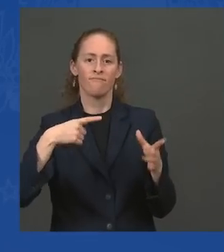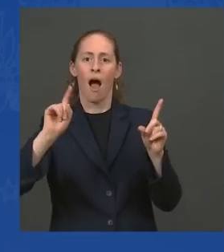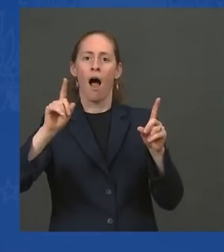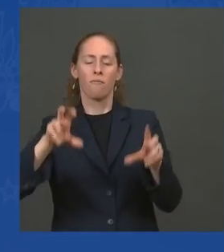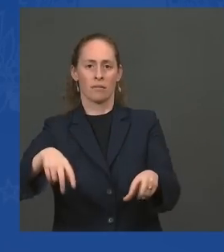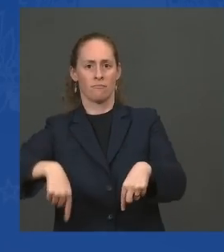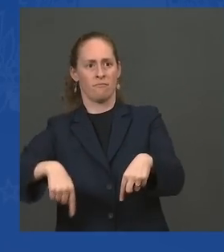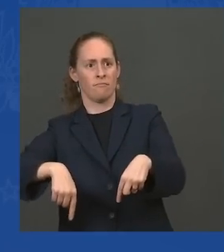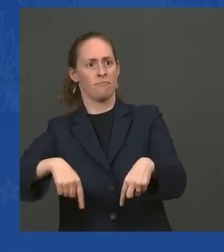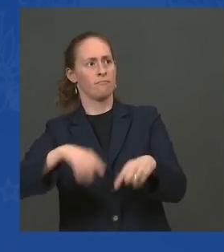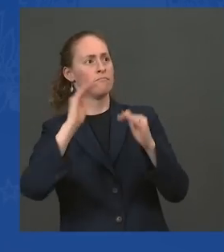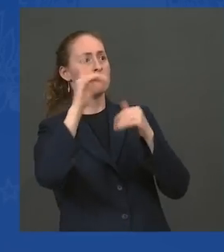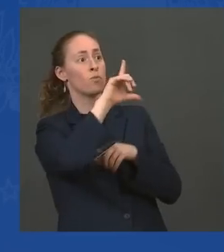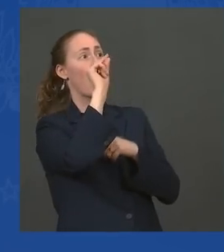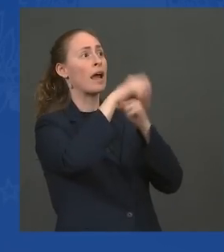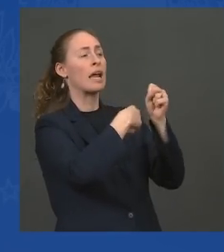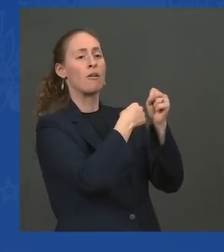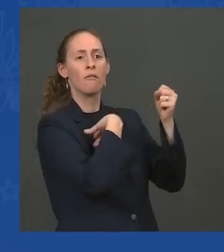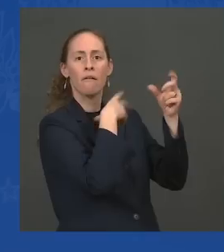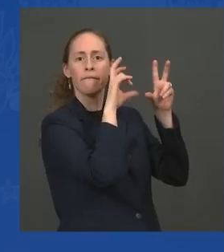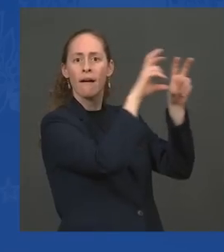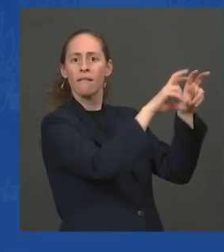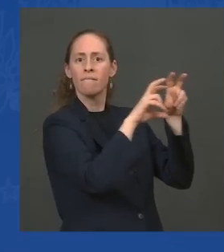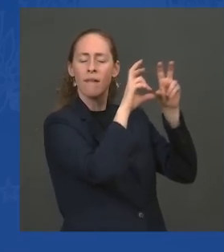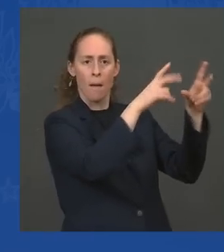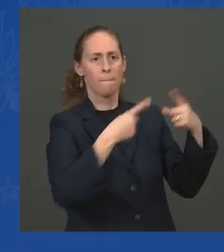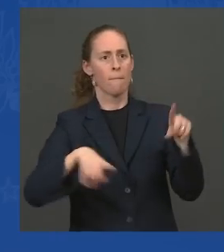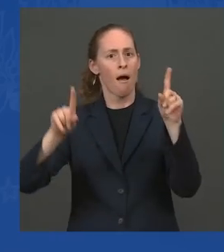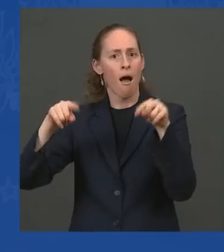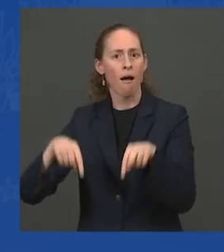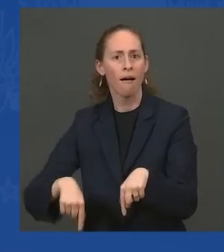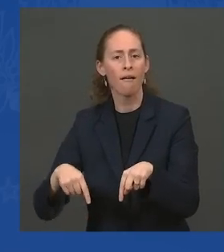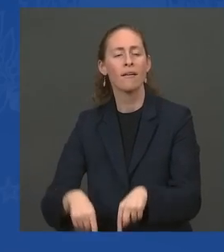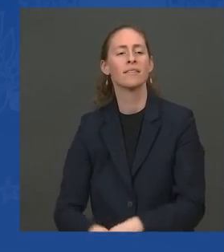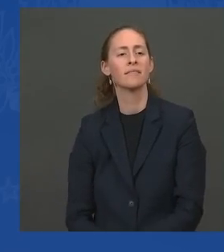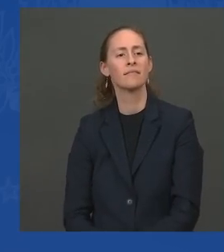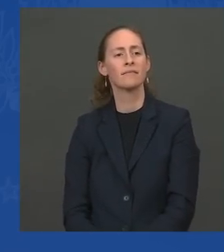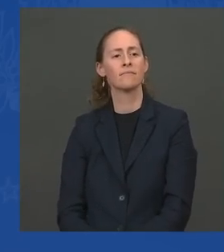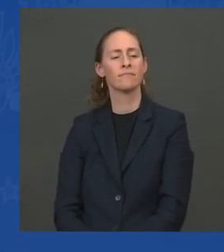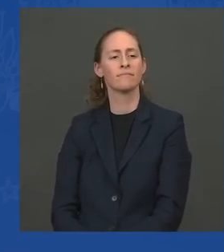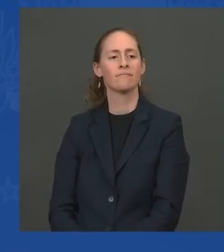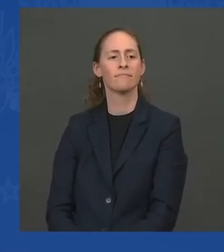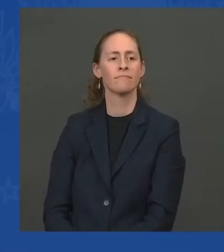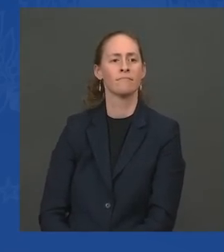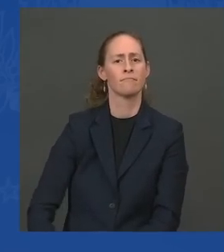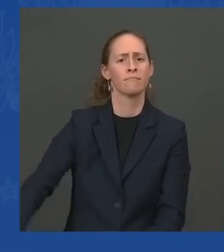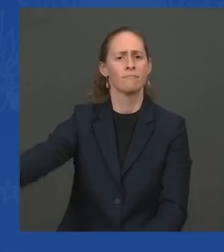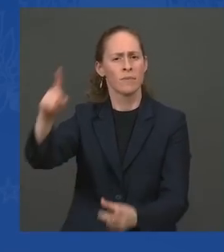We're going to put IBEW members and other union members to work installing a national network of charging stations